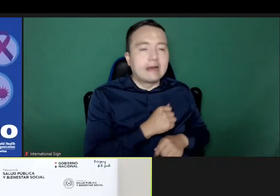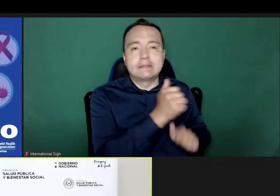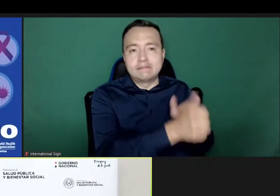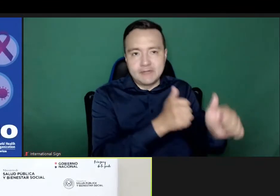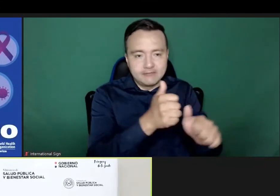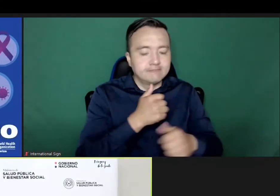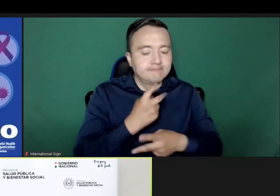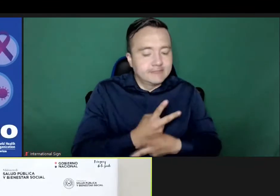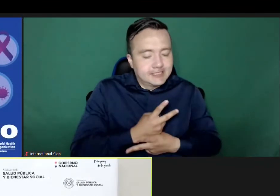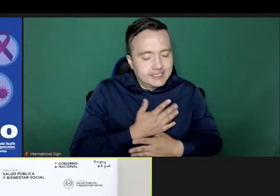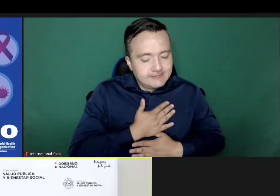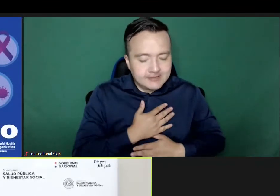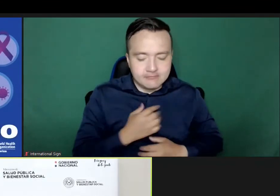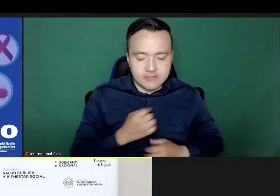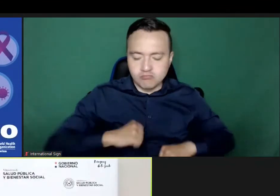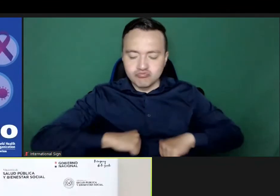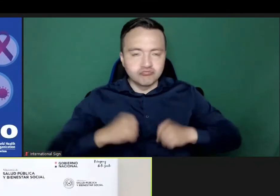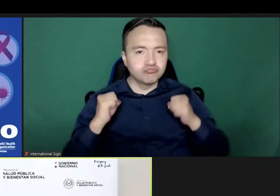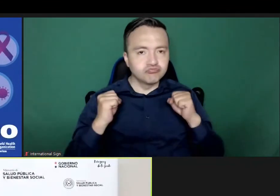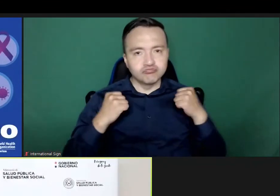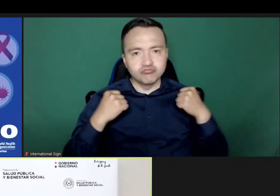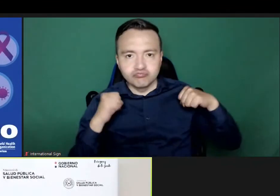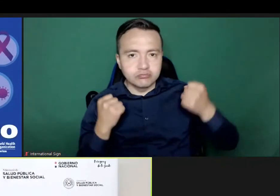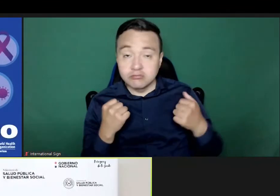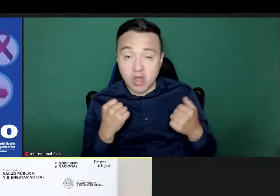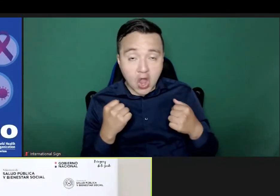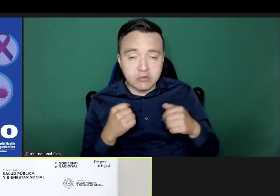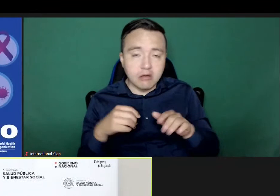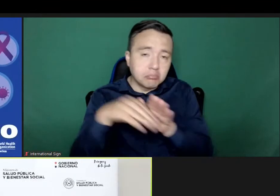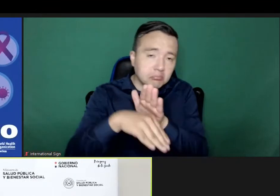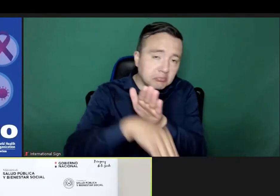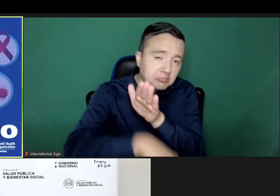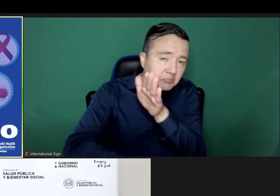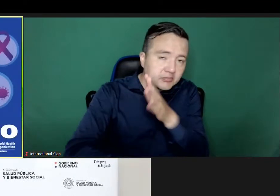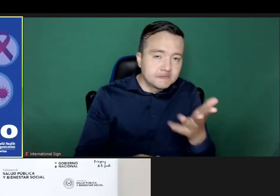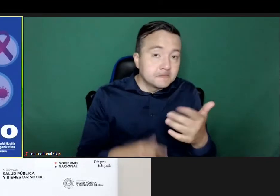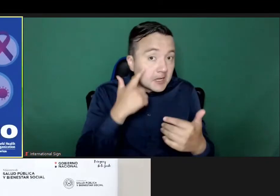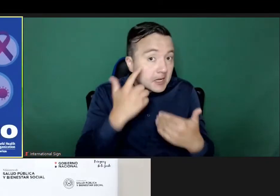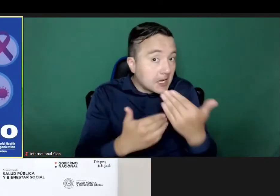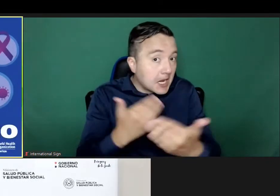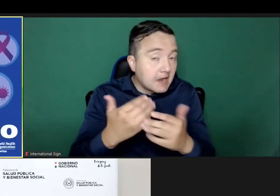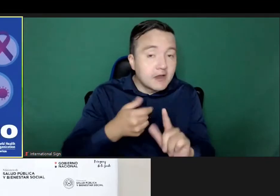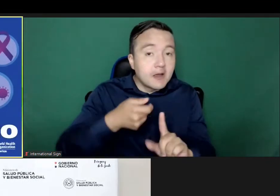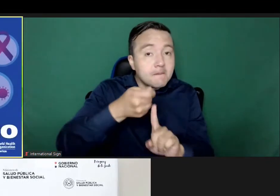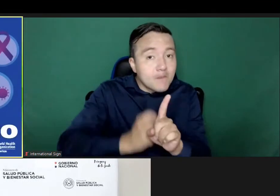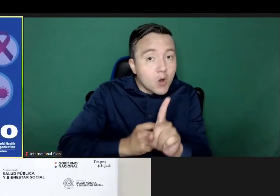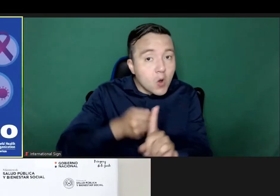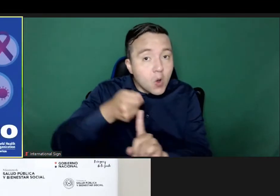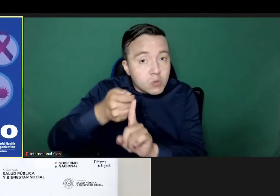Otherwise, the need for investment would know no limits . So it's very interesting.